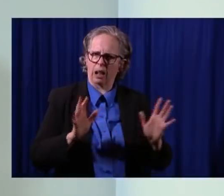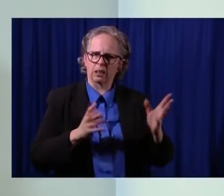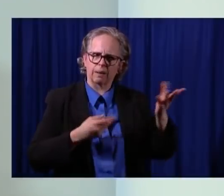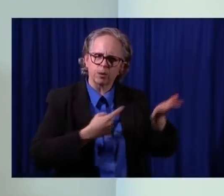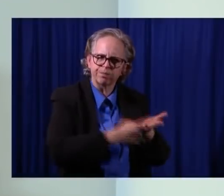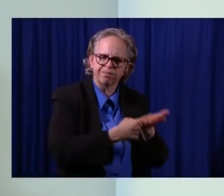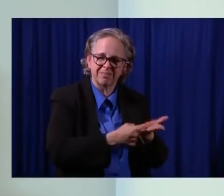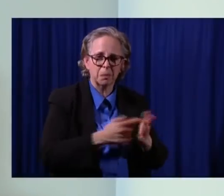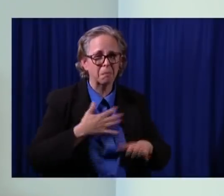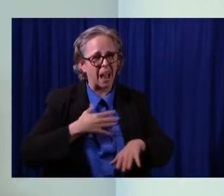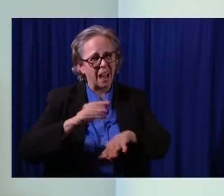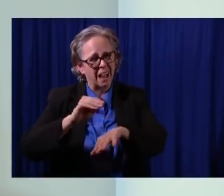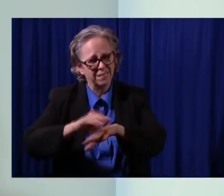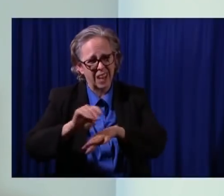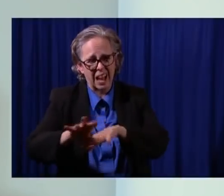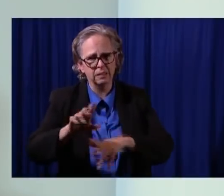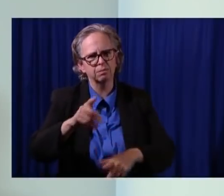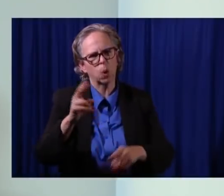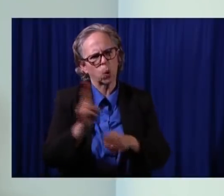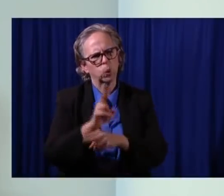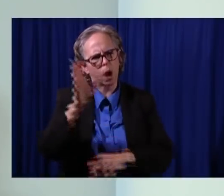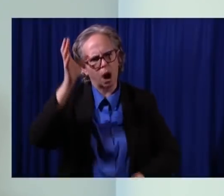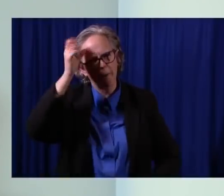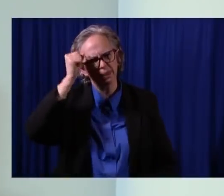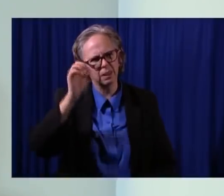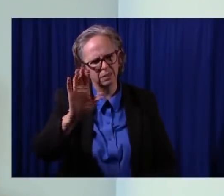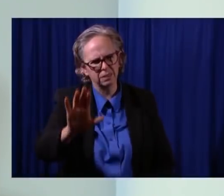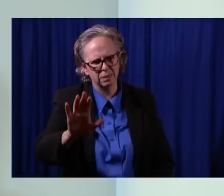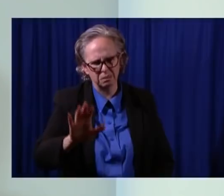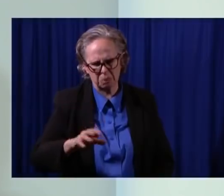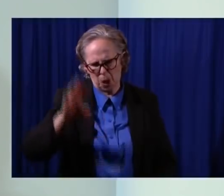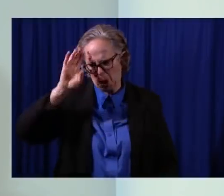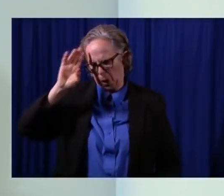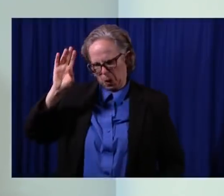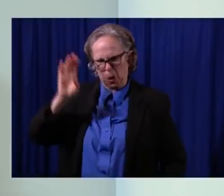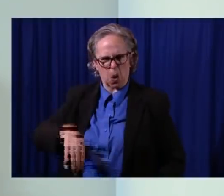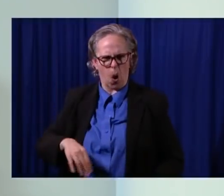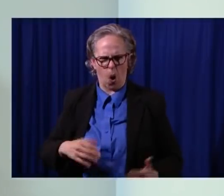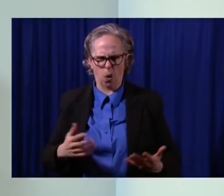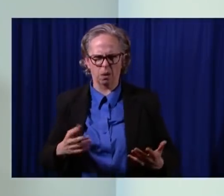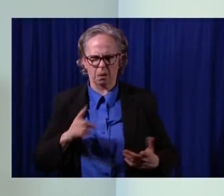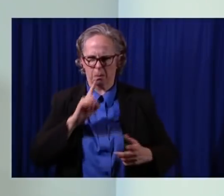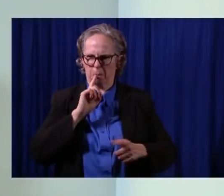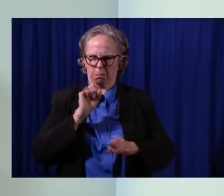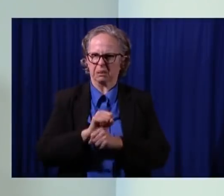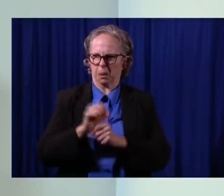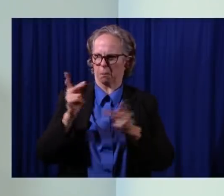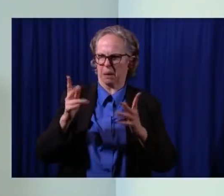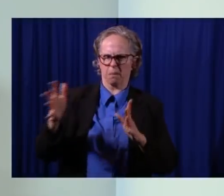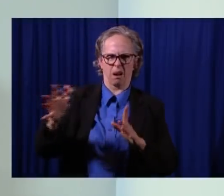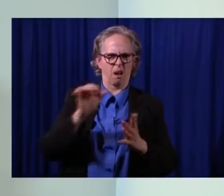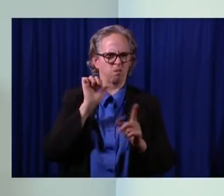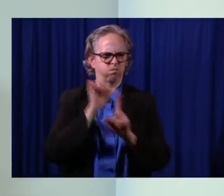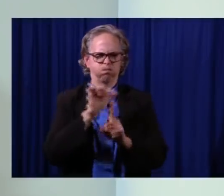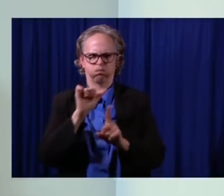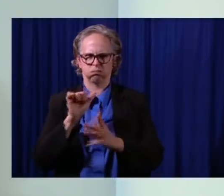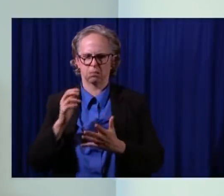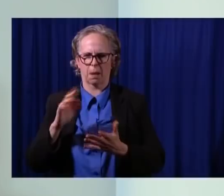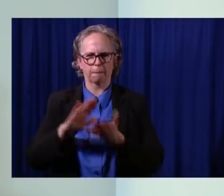YOU CHECK IT OUT, TALK TO SOMEONE IF IT'S AN UNEMPLOYMENT CLAIM THAT YOU CALL TO ALERT